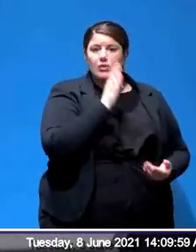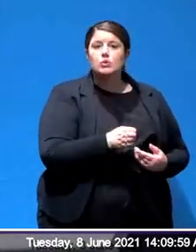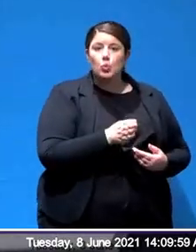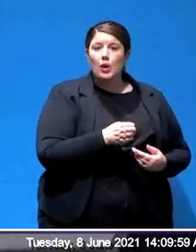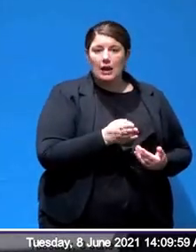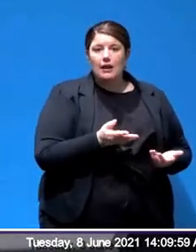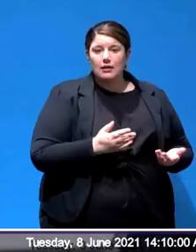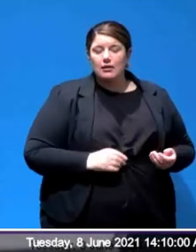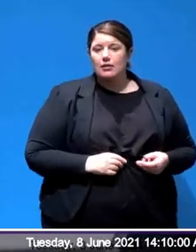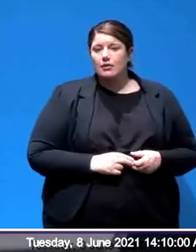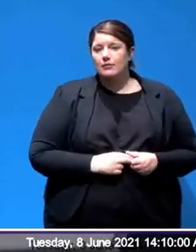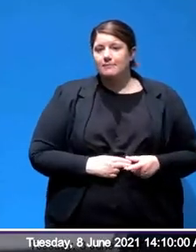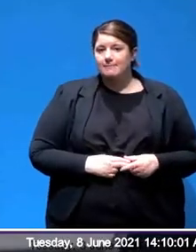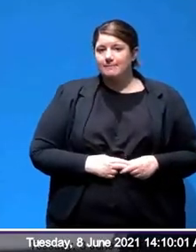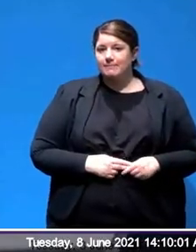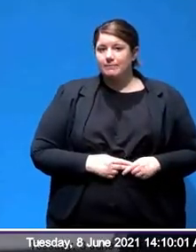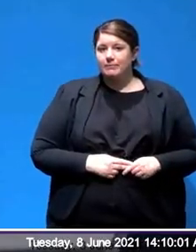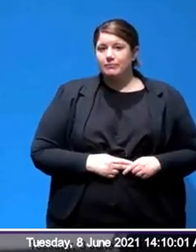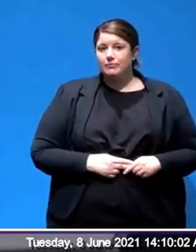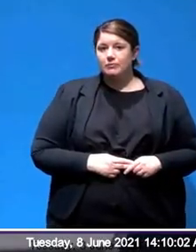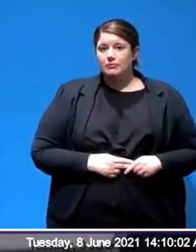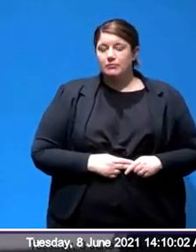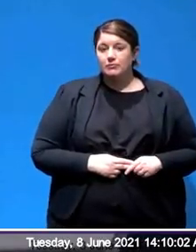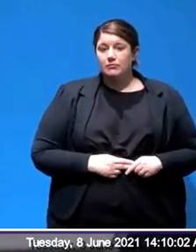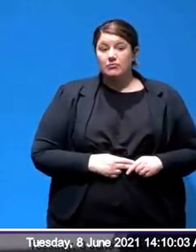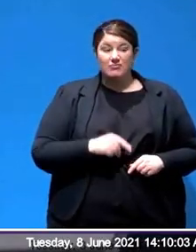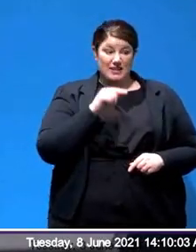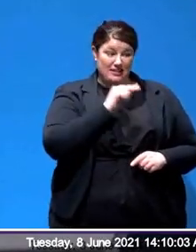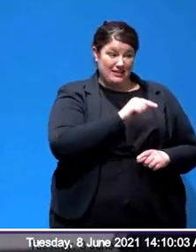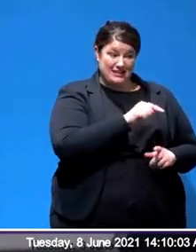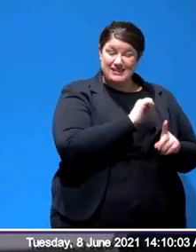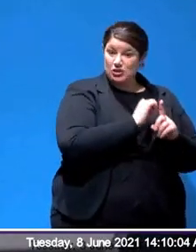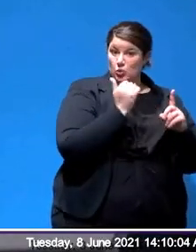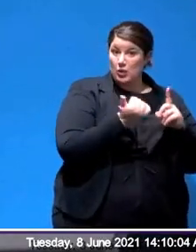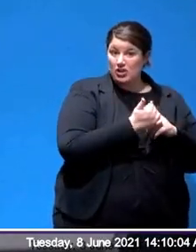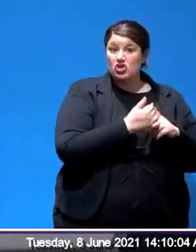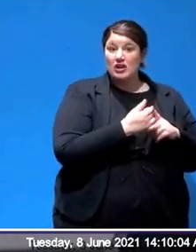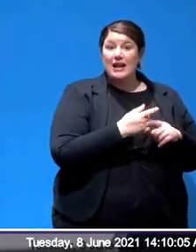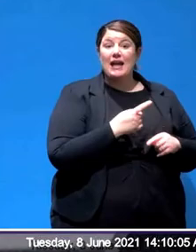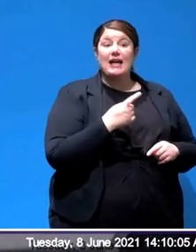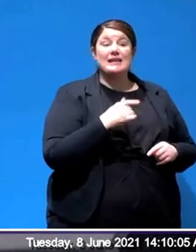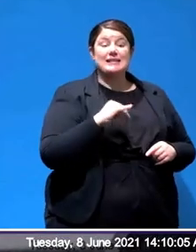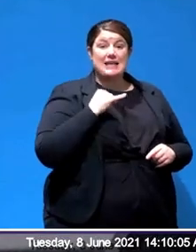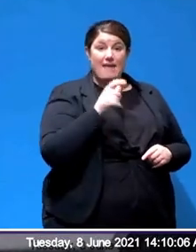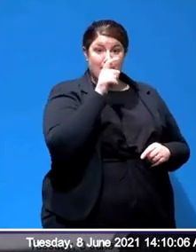So my understanding of this incident was another staff member noting the bruise